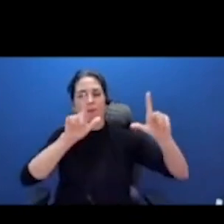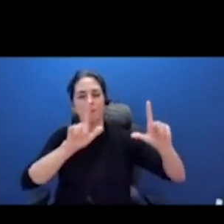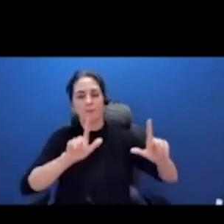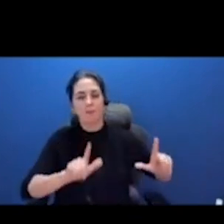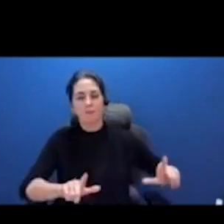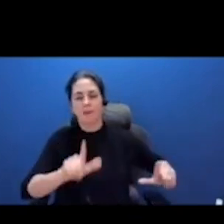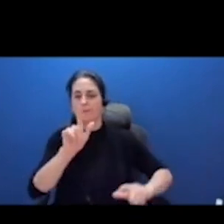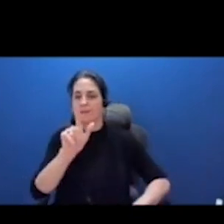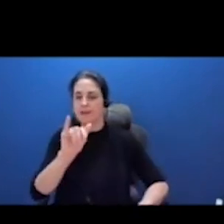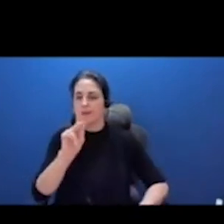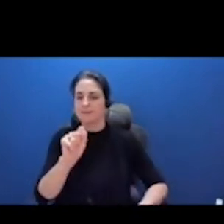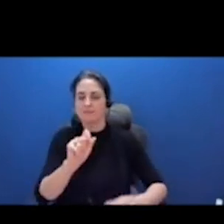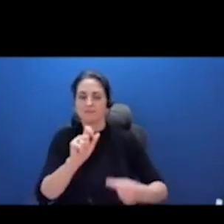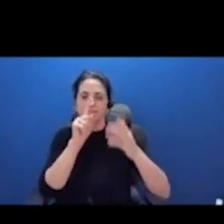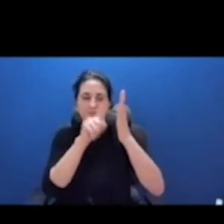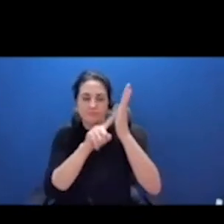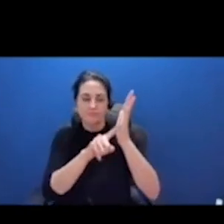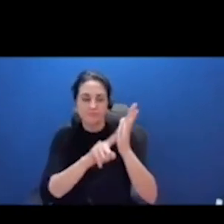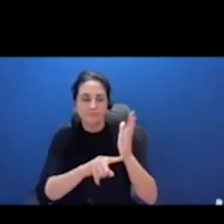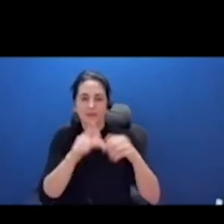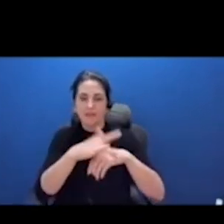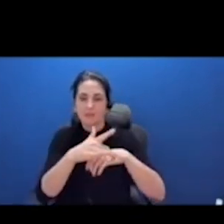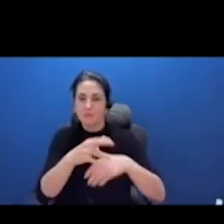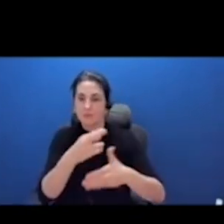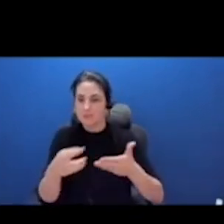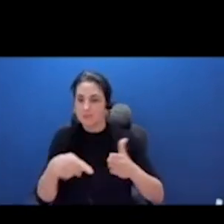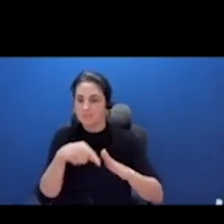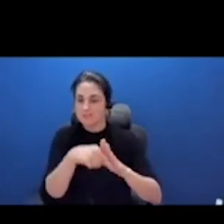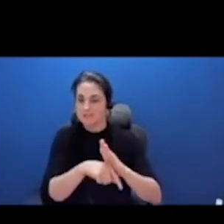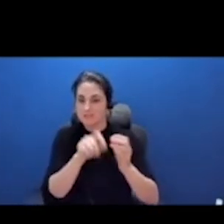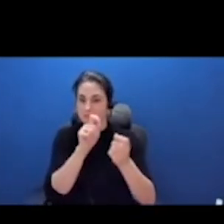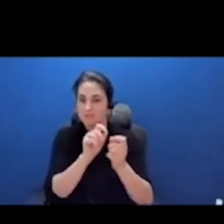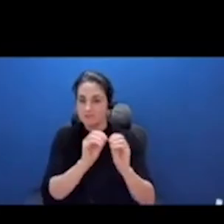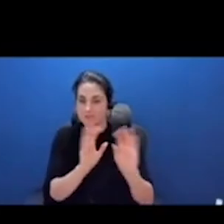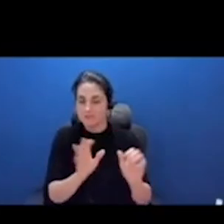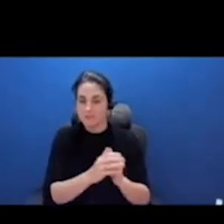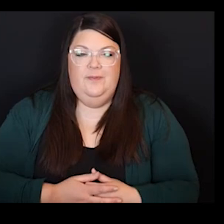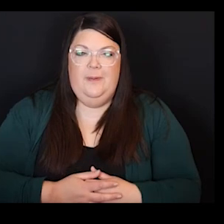the links to show you how to explore the available resources in greater detail.